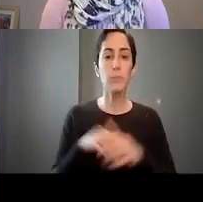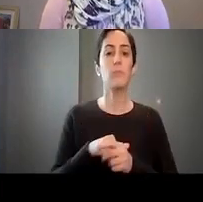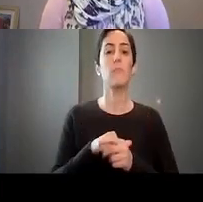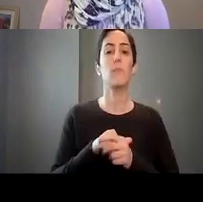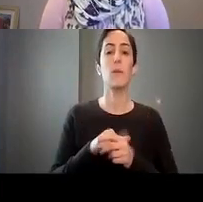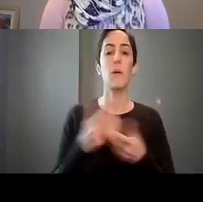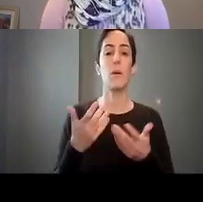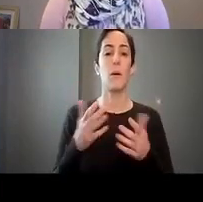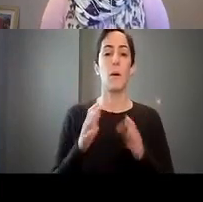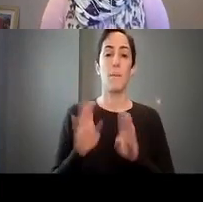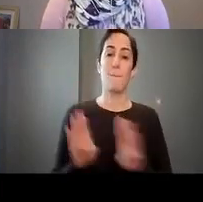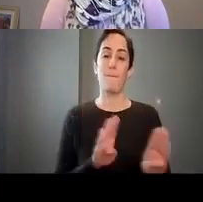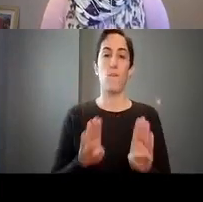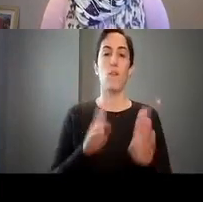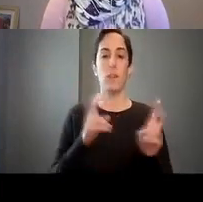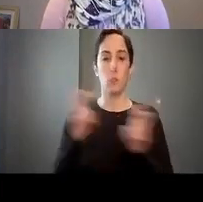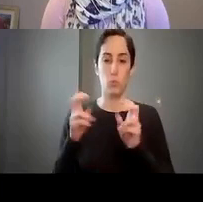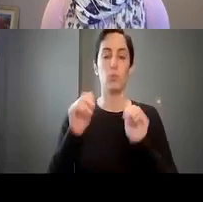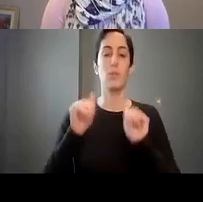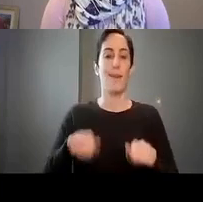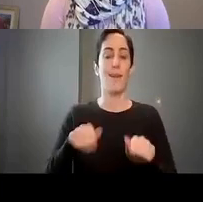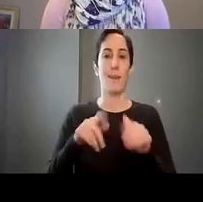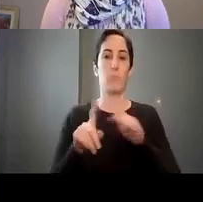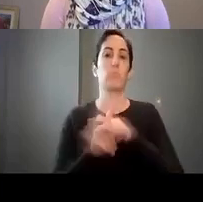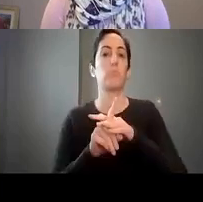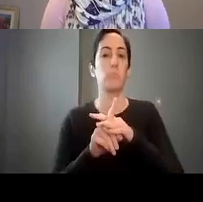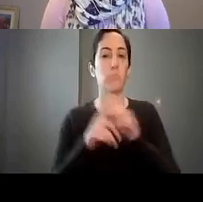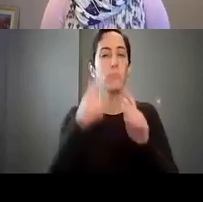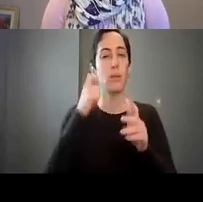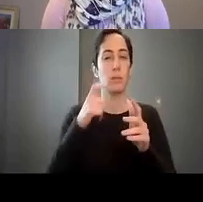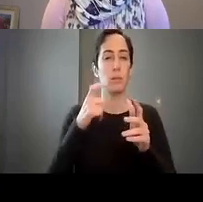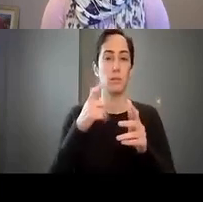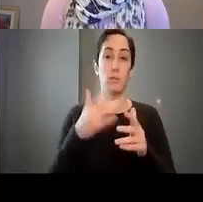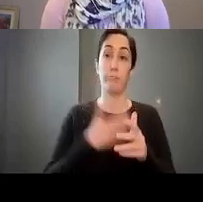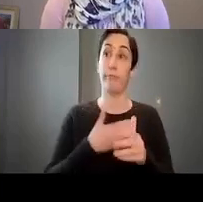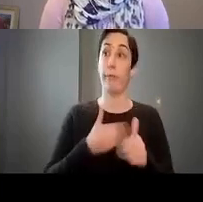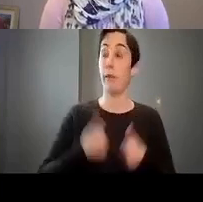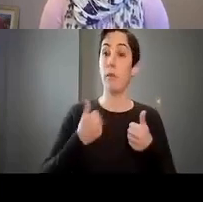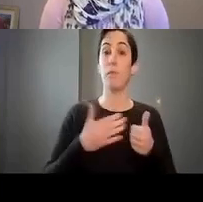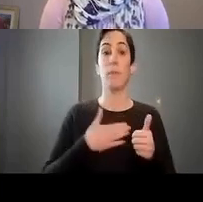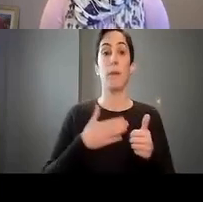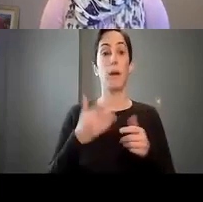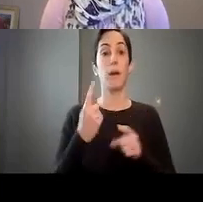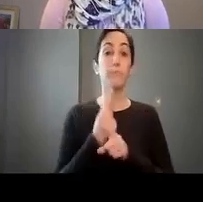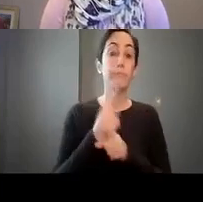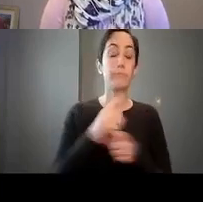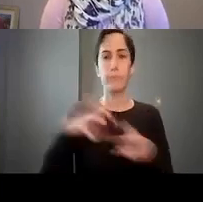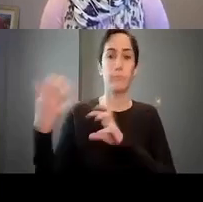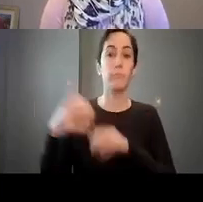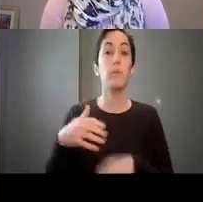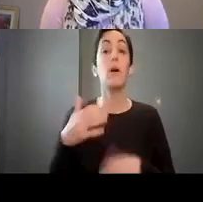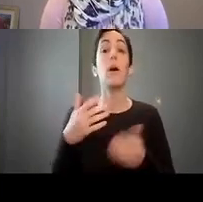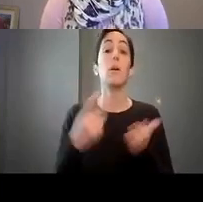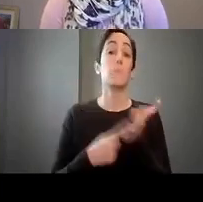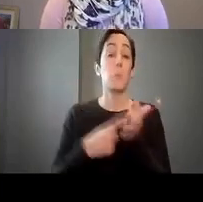of us are accustomed to noticing the sort of the impact of disruption. So lots impact of disruption on cats and dogs of us are accustomed to noticing the